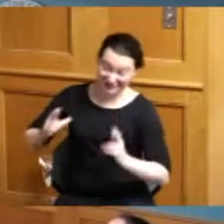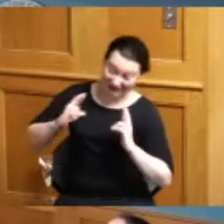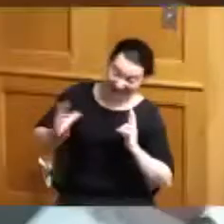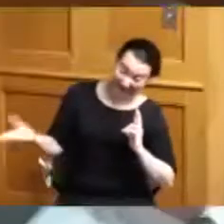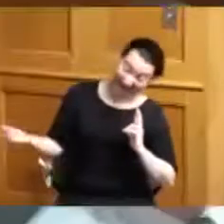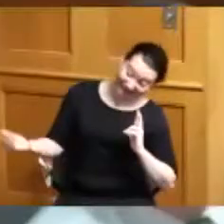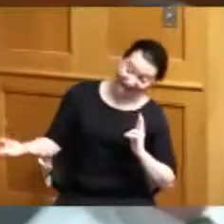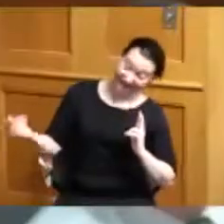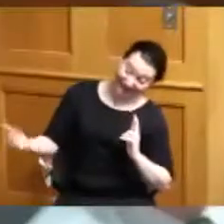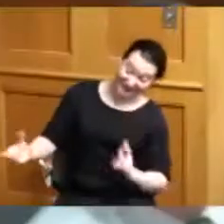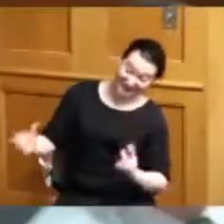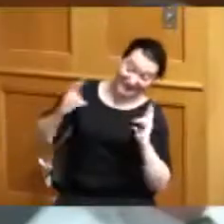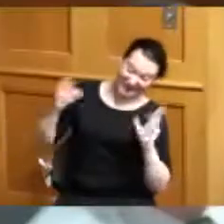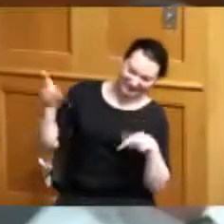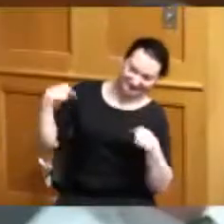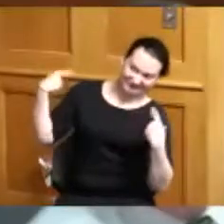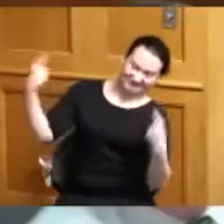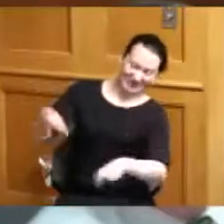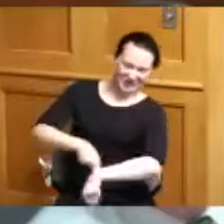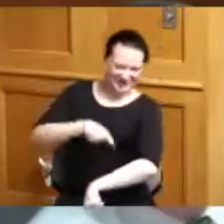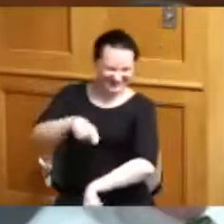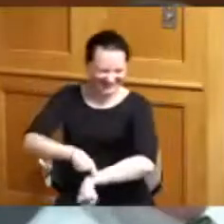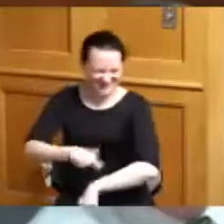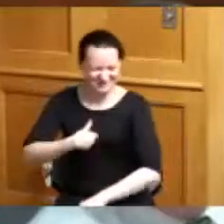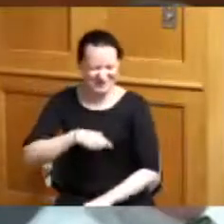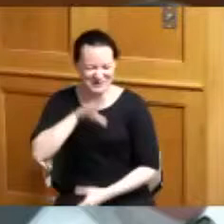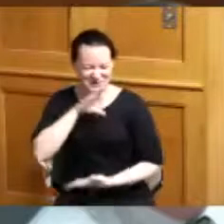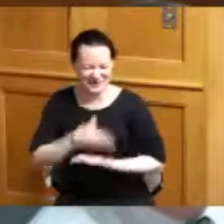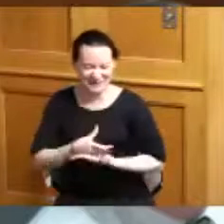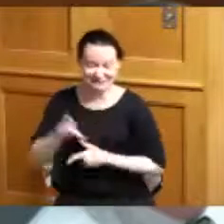long time as his daughter I've been asking him to